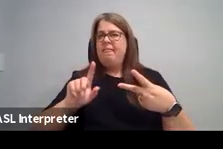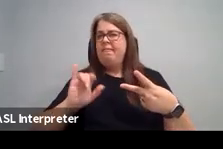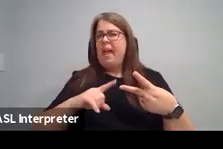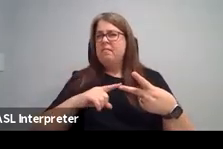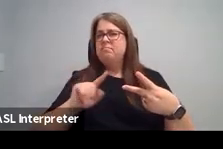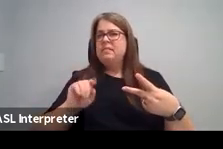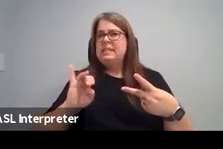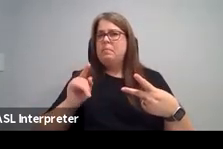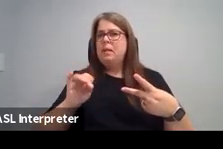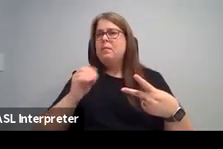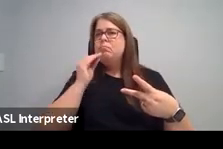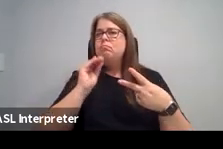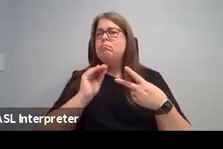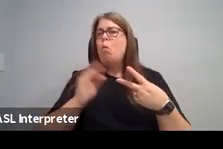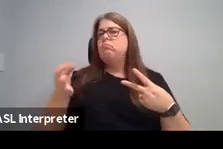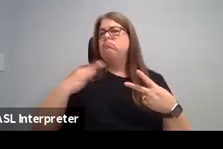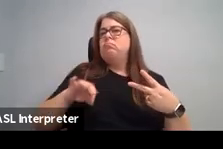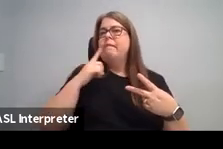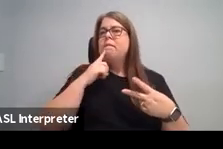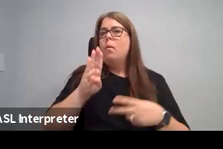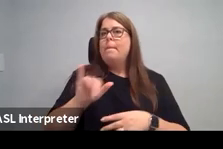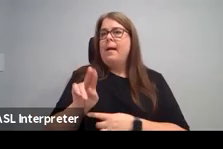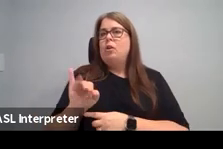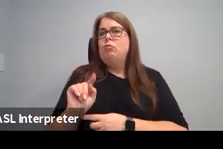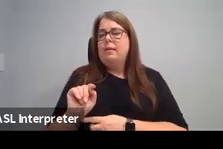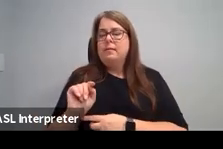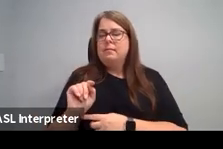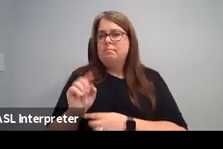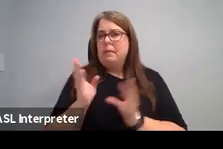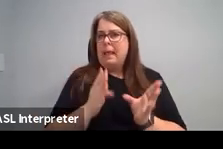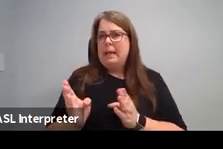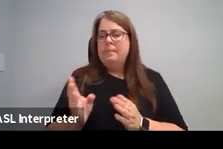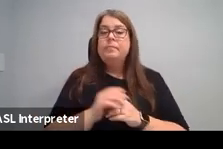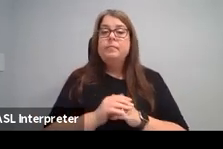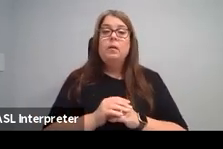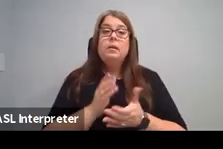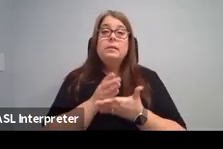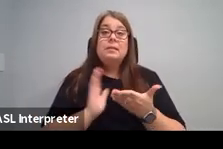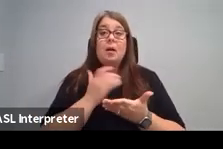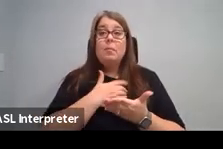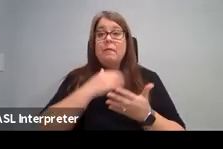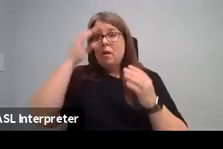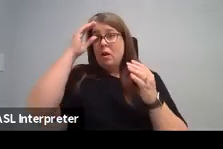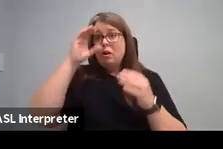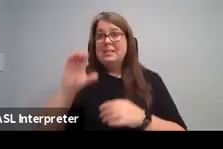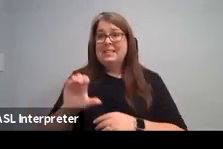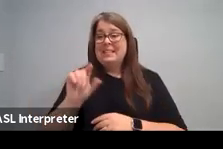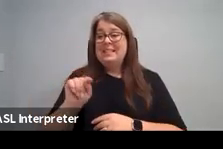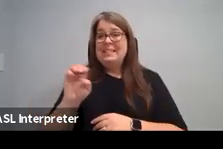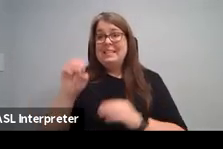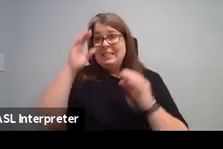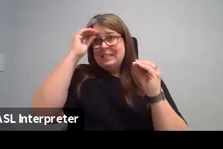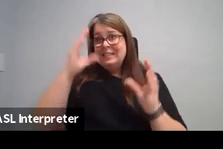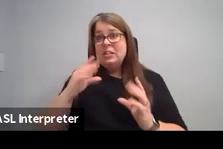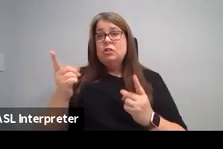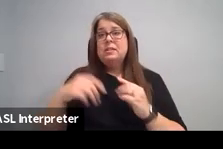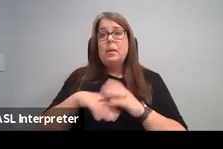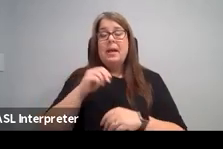Allison Frenzel : And again, we understand that many of our CTE teachers coming out of industry don't necessarily get all those pedagogy classes that credential programs offer